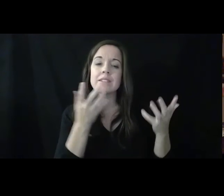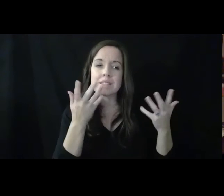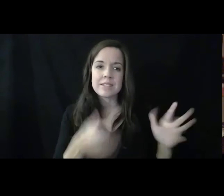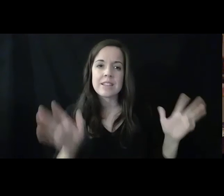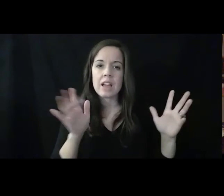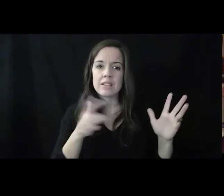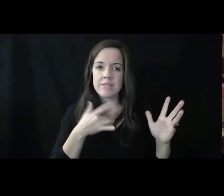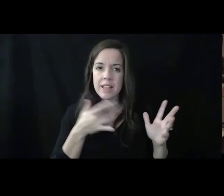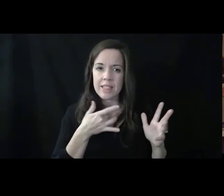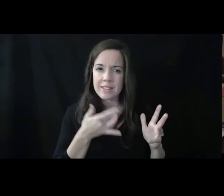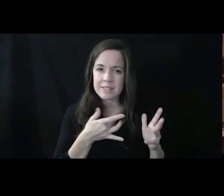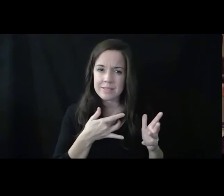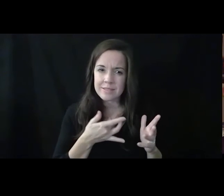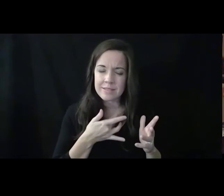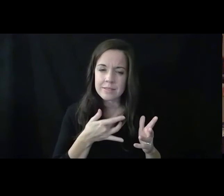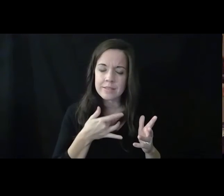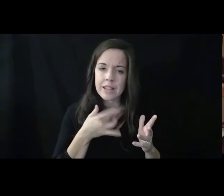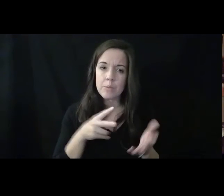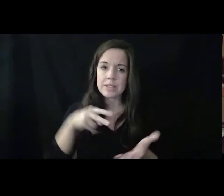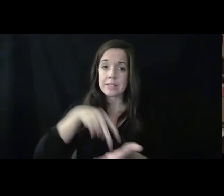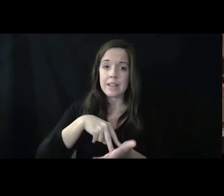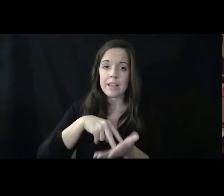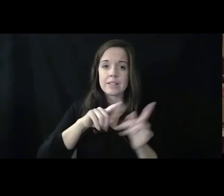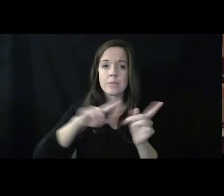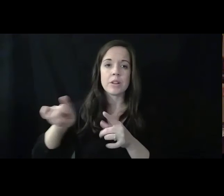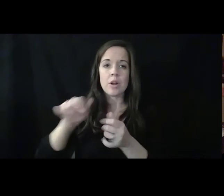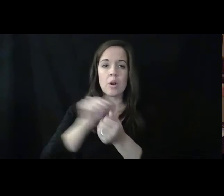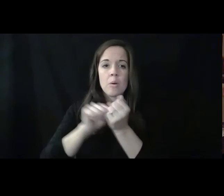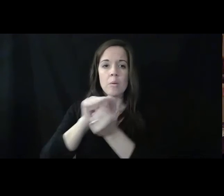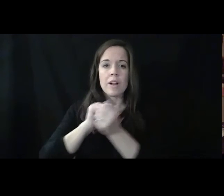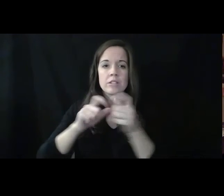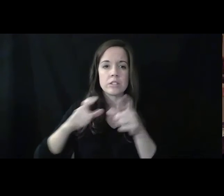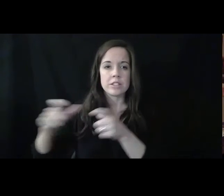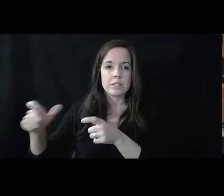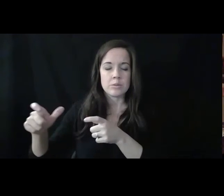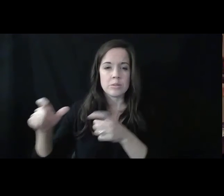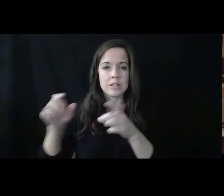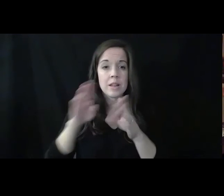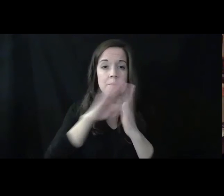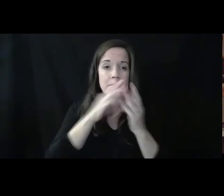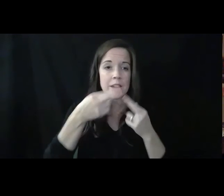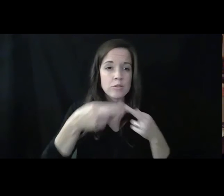Then we stand and we go wash the dishes. We crack open bedroom doors, step over the creaks,